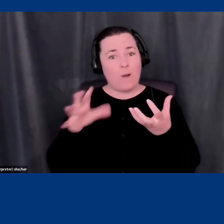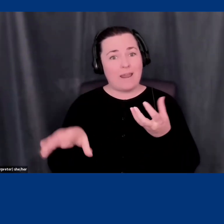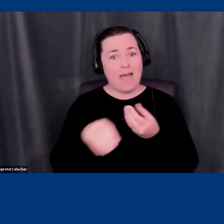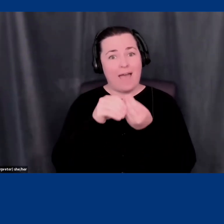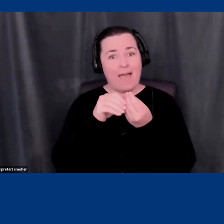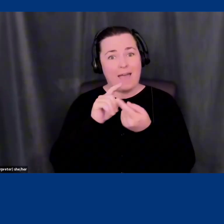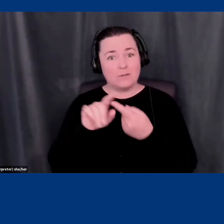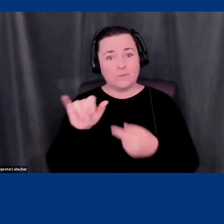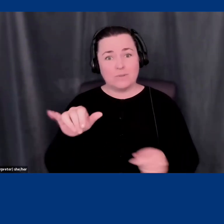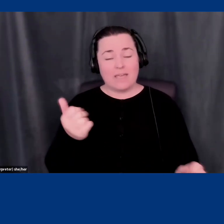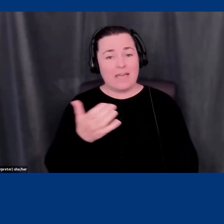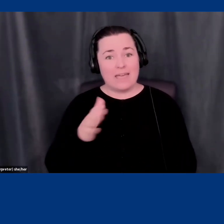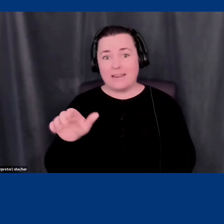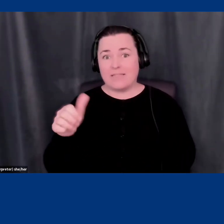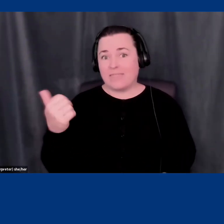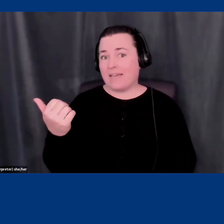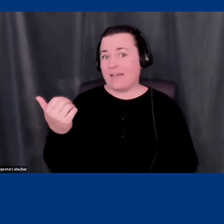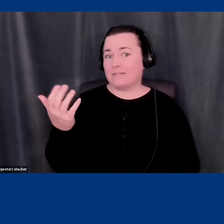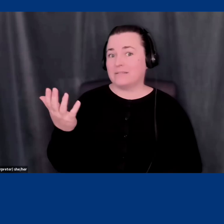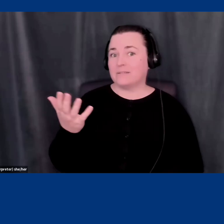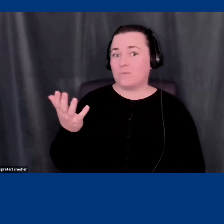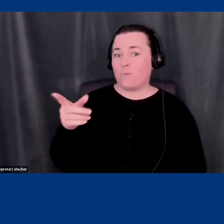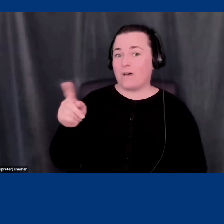else that Taylor has mentioned in terms of how